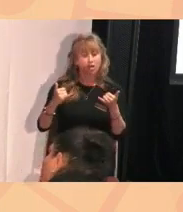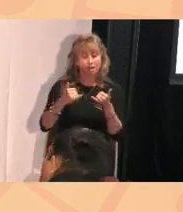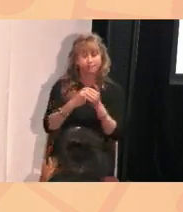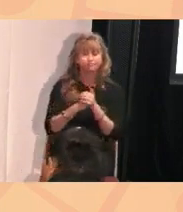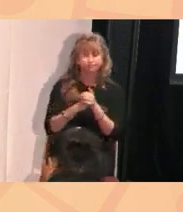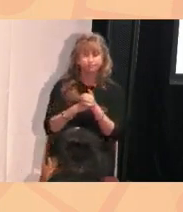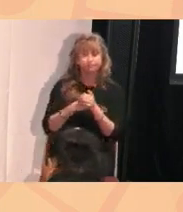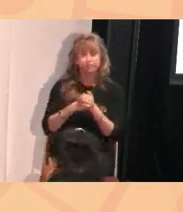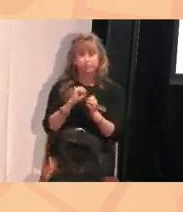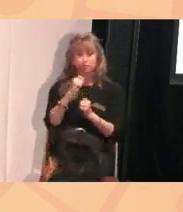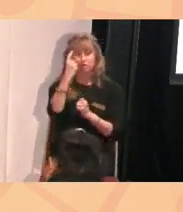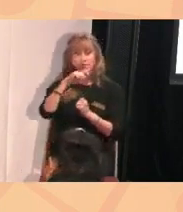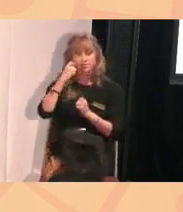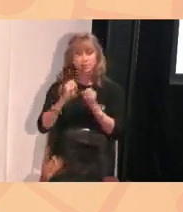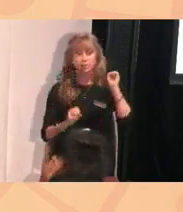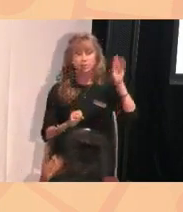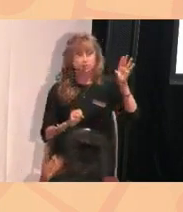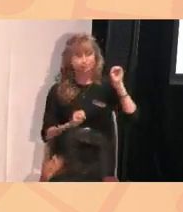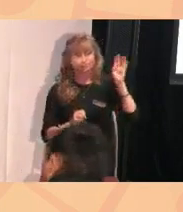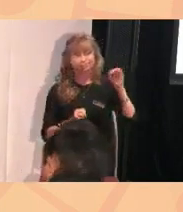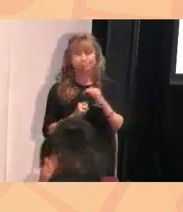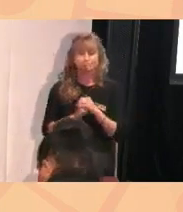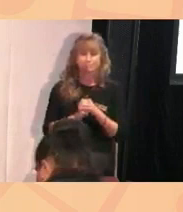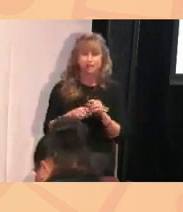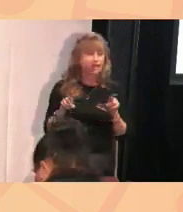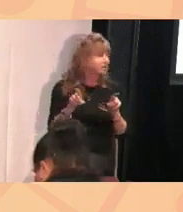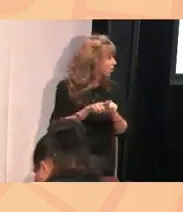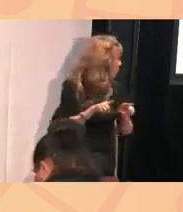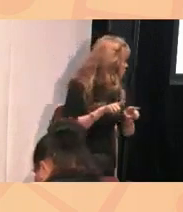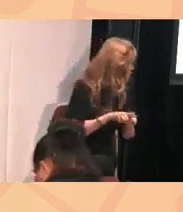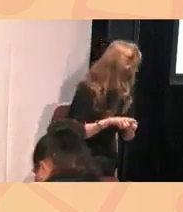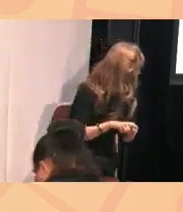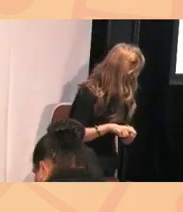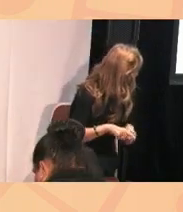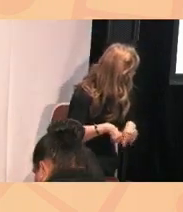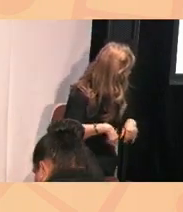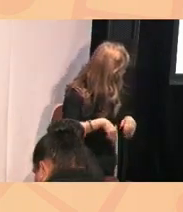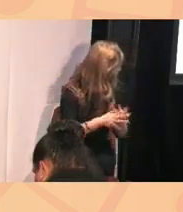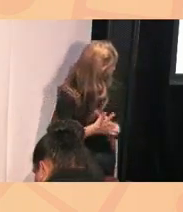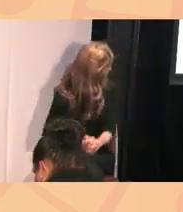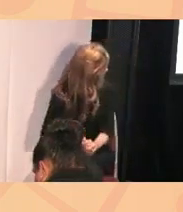On the panel today is Djon Mundine. Julie Gough is joining us via Zoom,